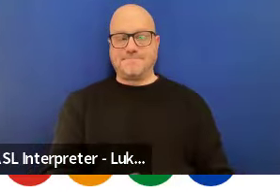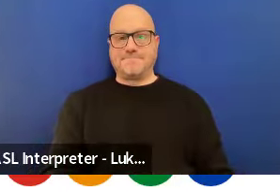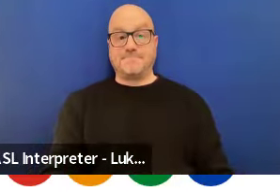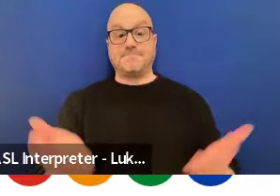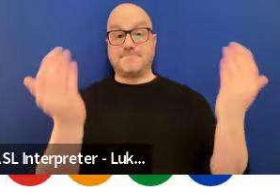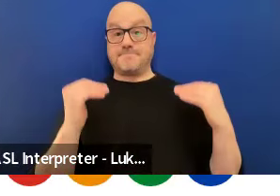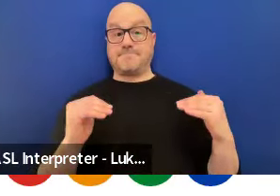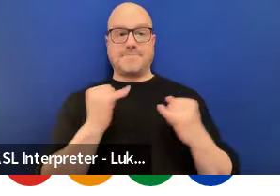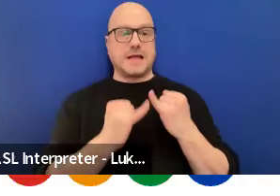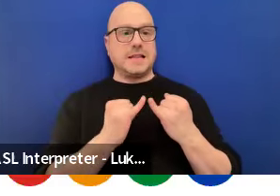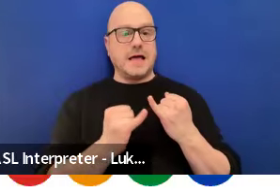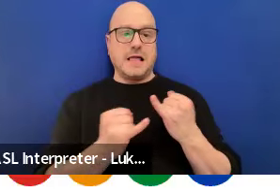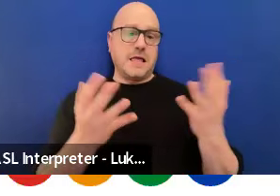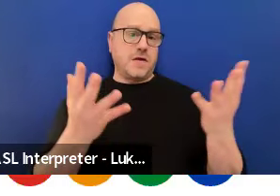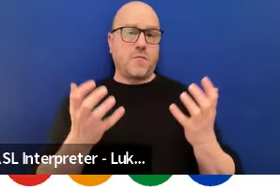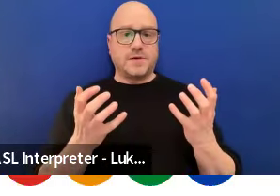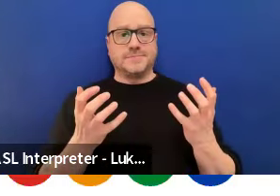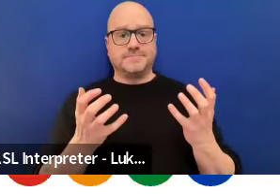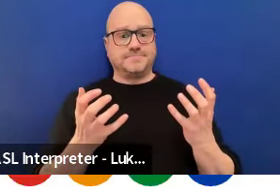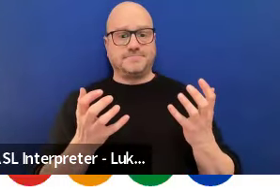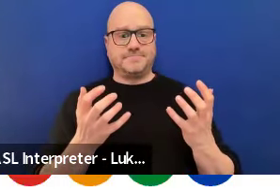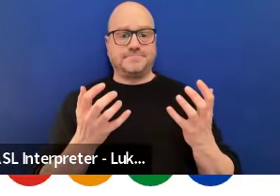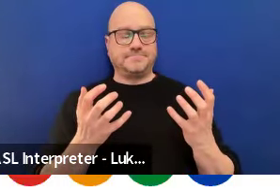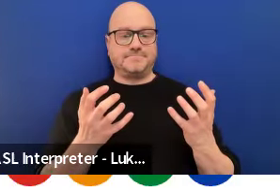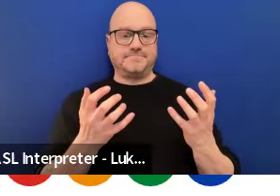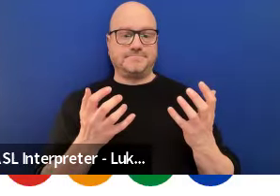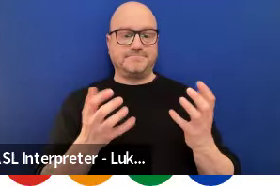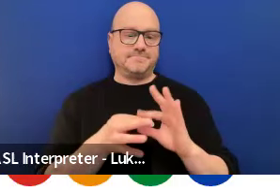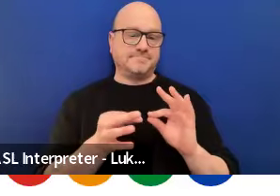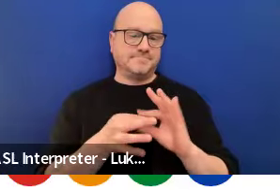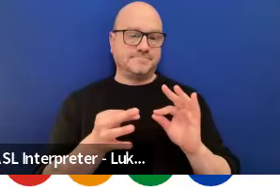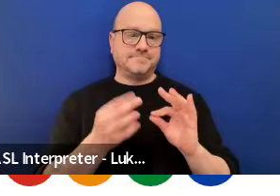THE GAM -- HANG OUT WITH THE GENERAL MANAGER FOR A BIT IF YOU LIKE.